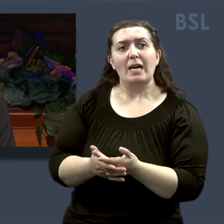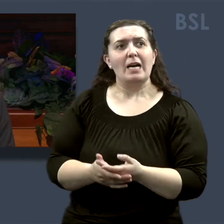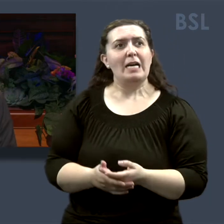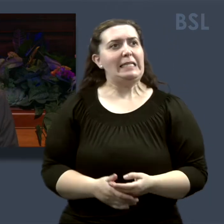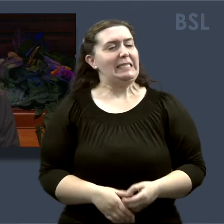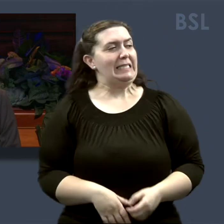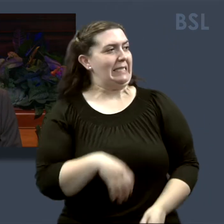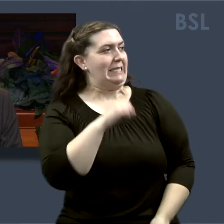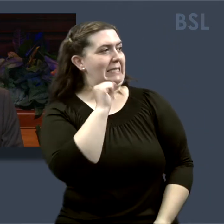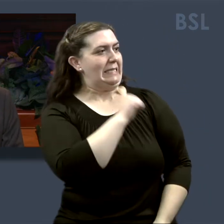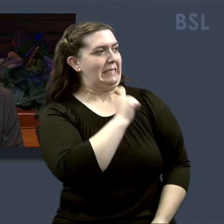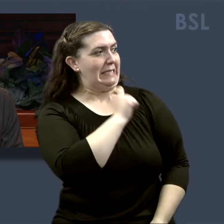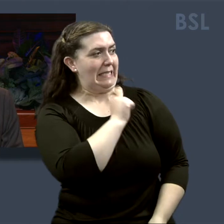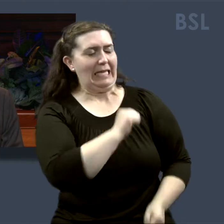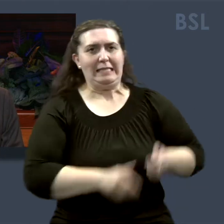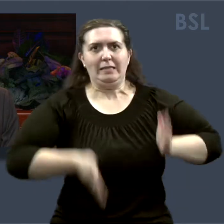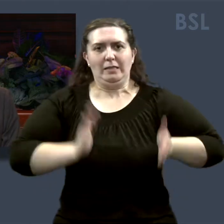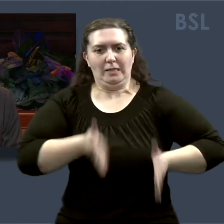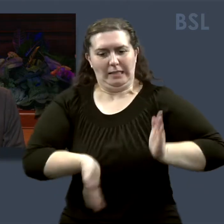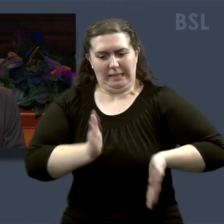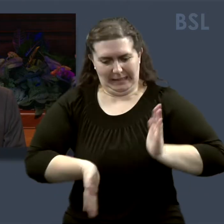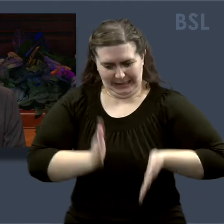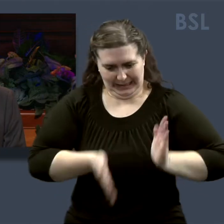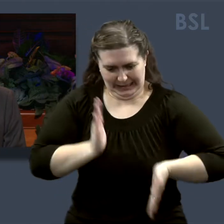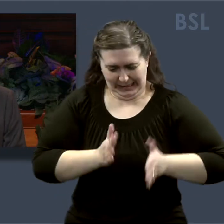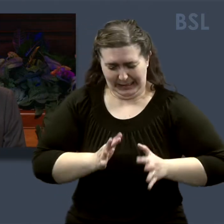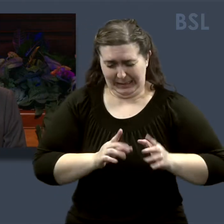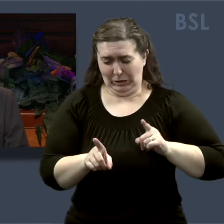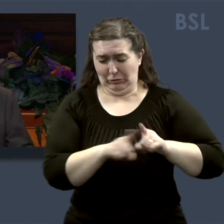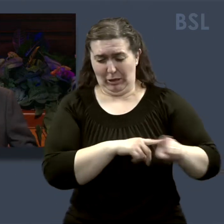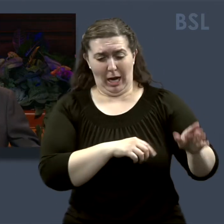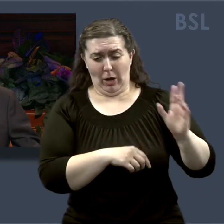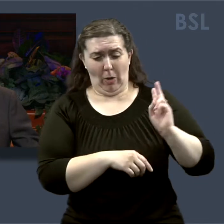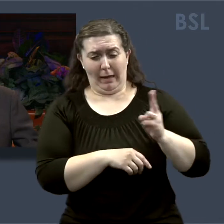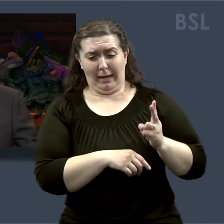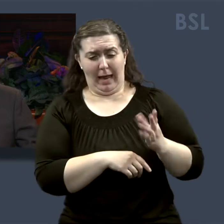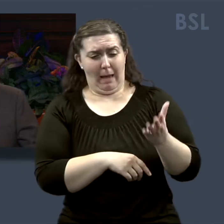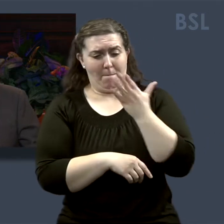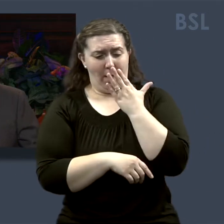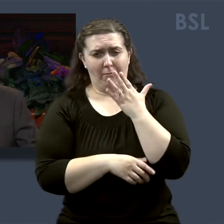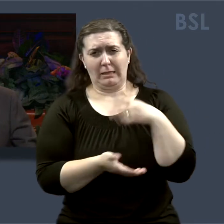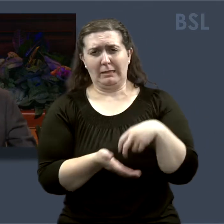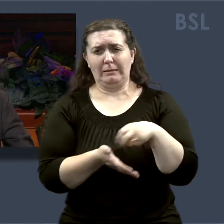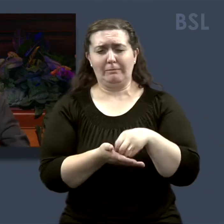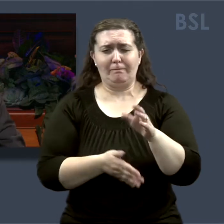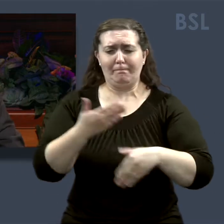“‘Yeah, it is,’ I answered. I kept on walking, hoping to avoid embarrassment.